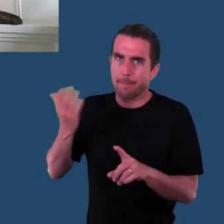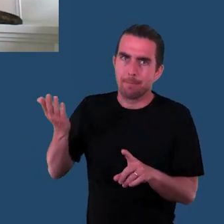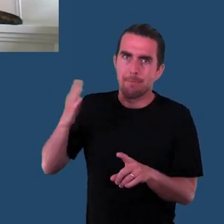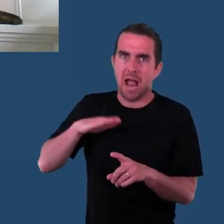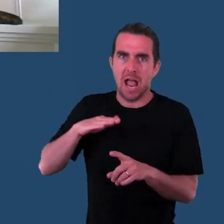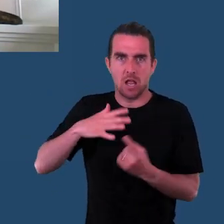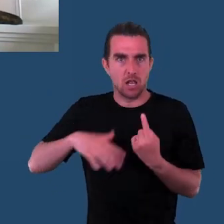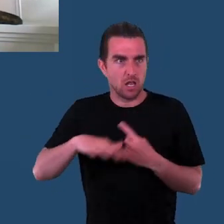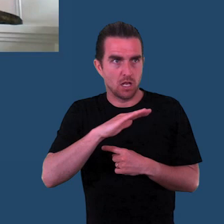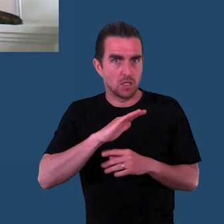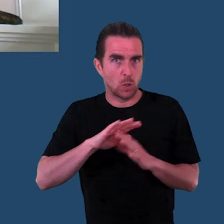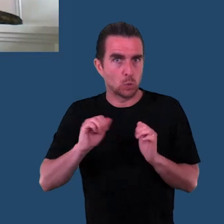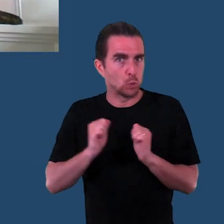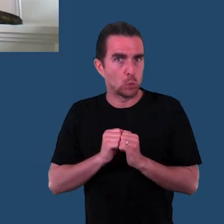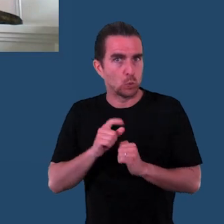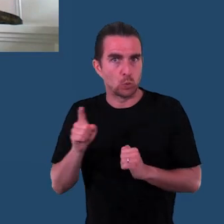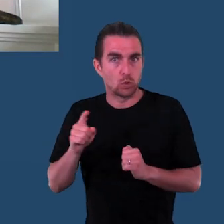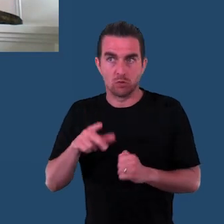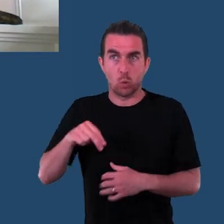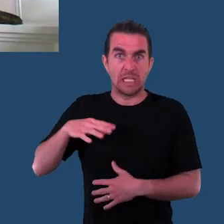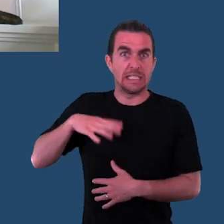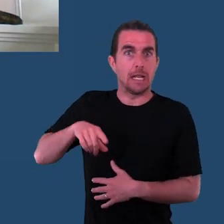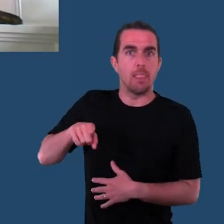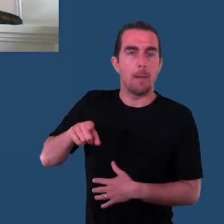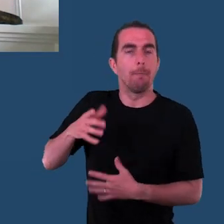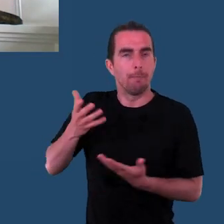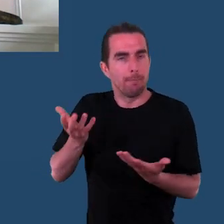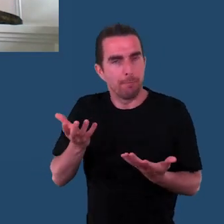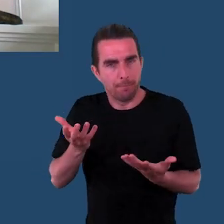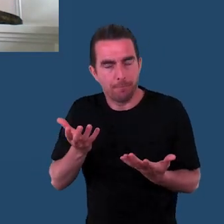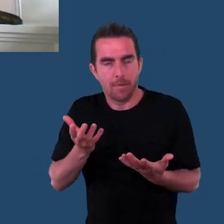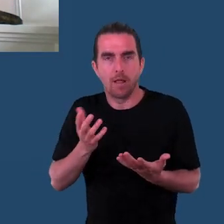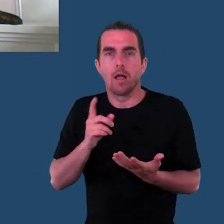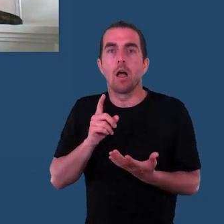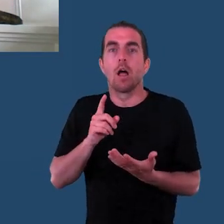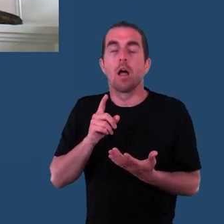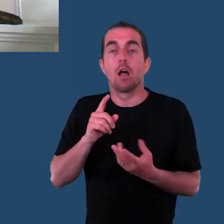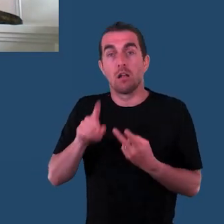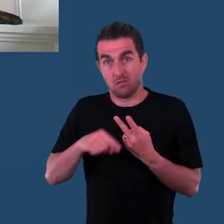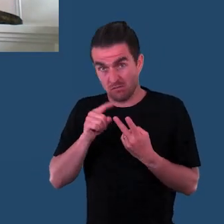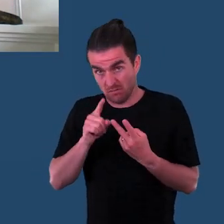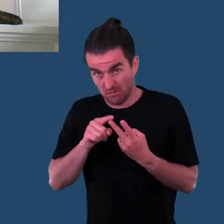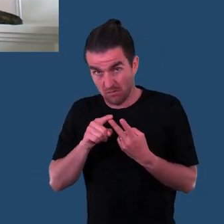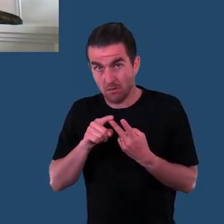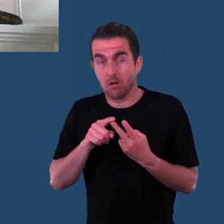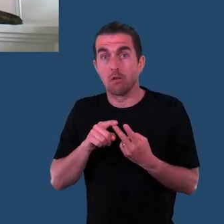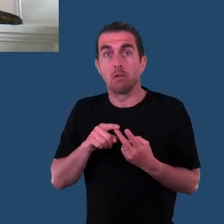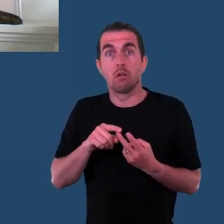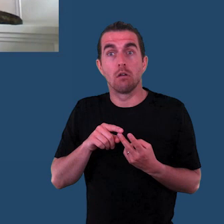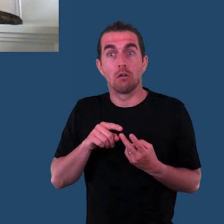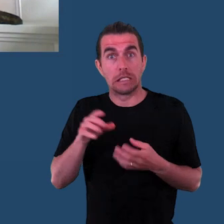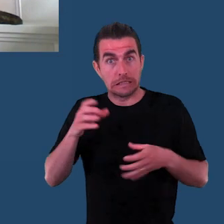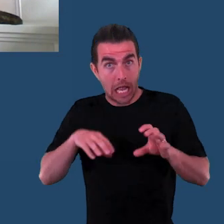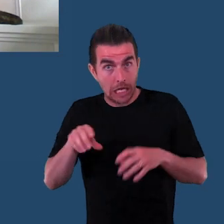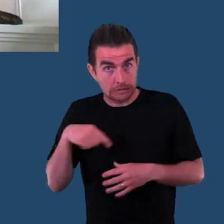into an ecosystem that doesn't really need them anymore? And I suppose the second thing is also, scientifically, can we do it?